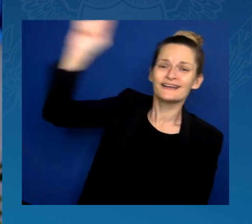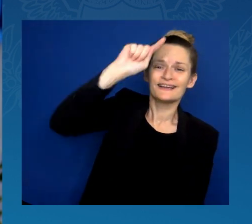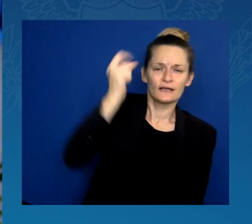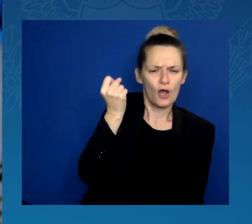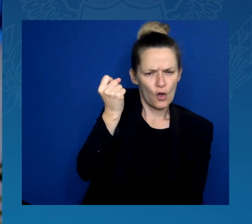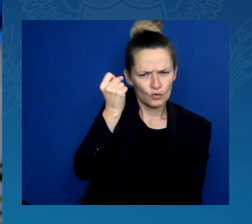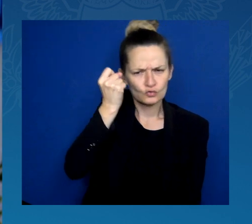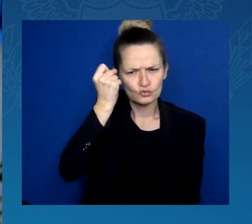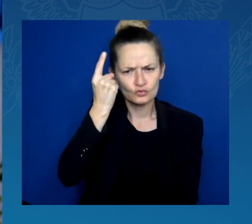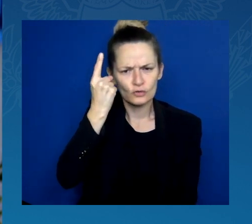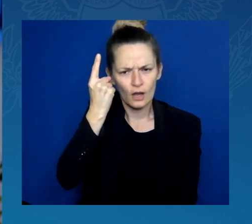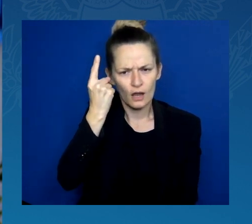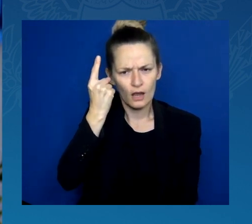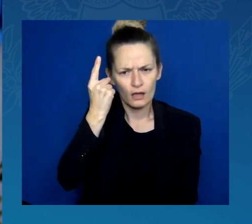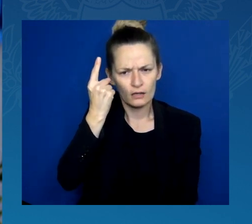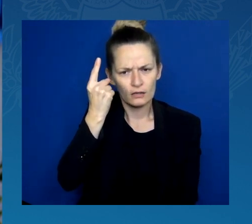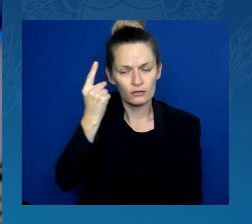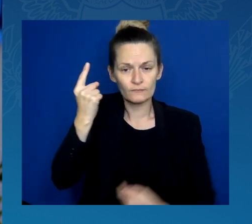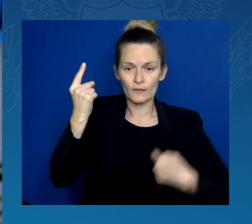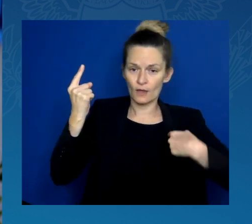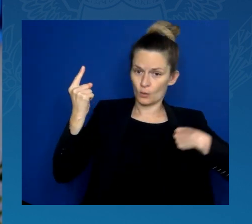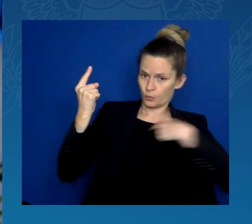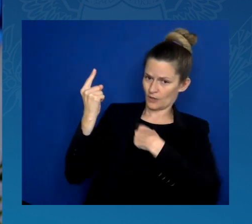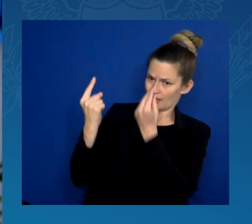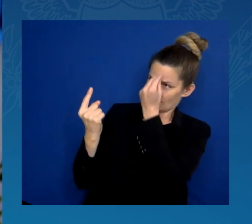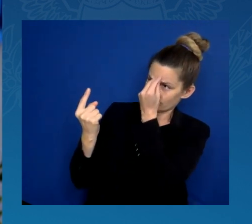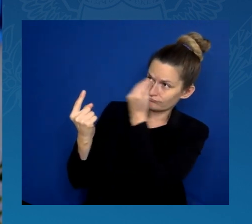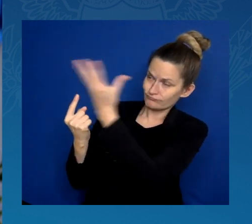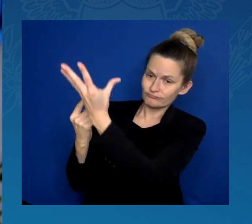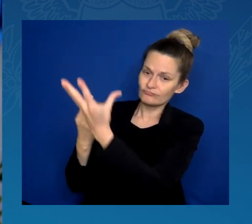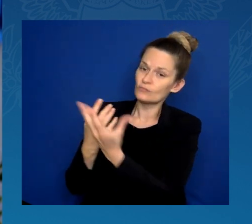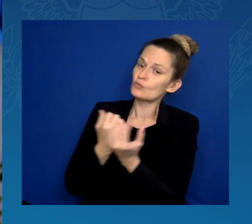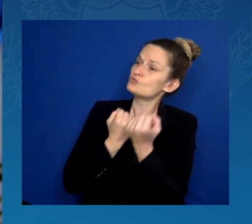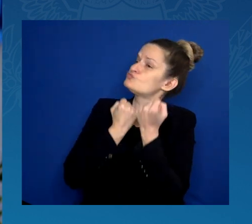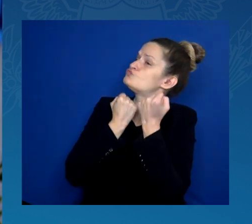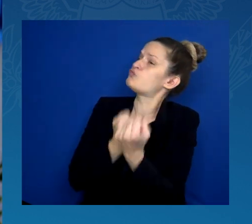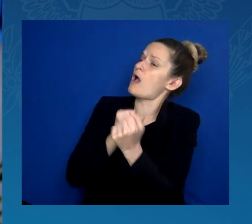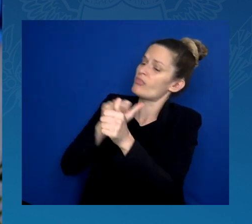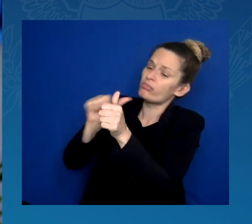that the strength of America is because of the workers of America